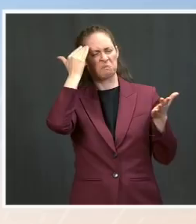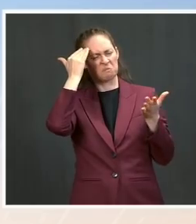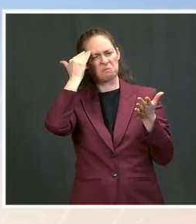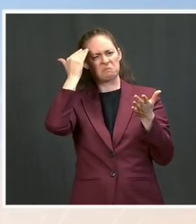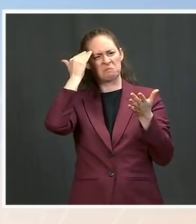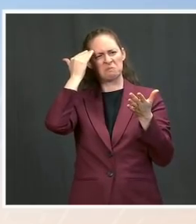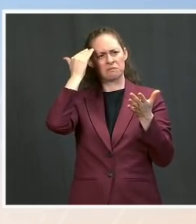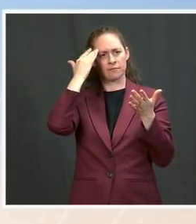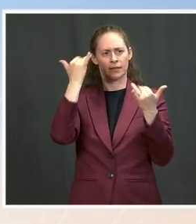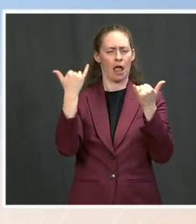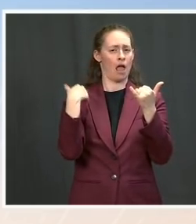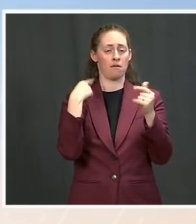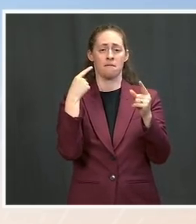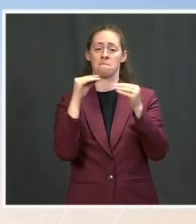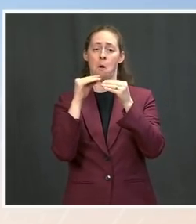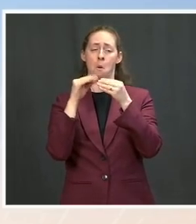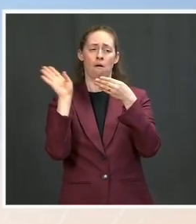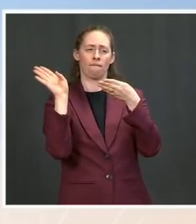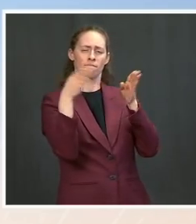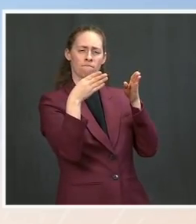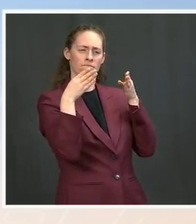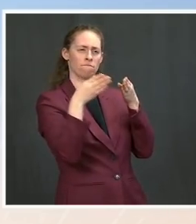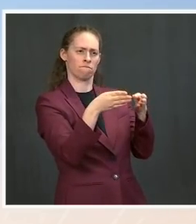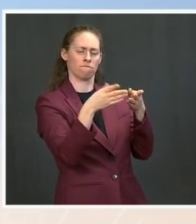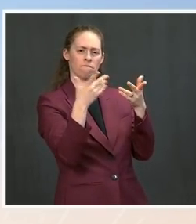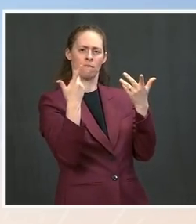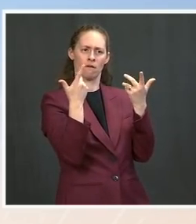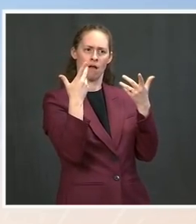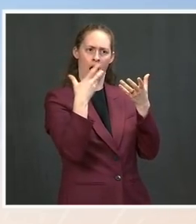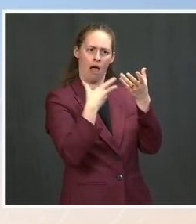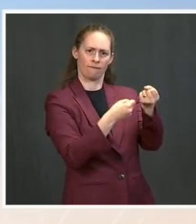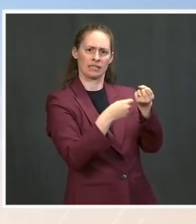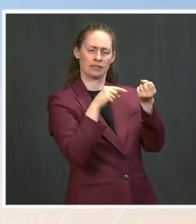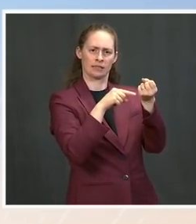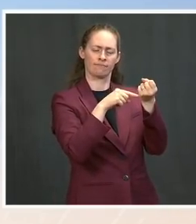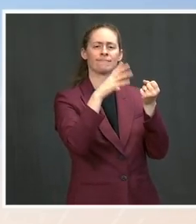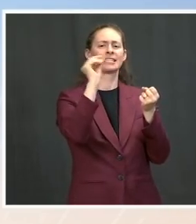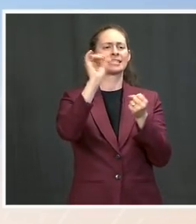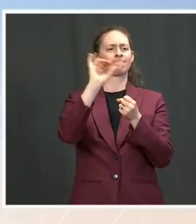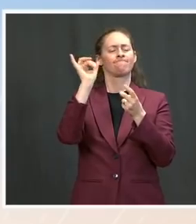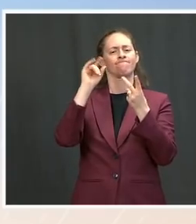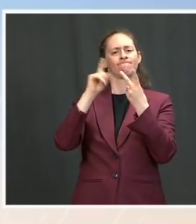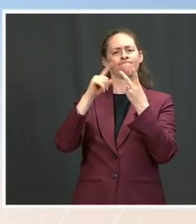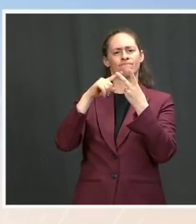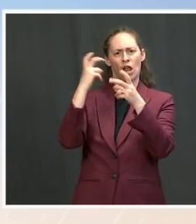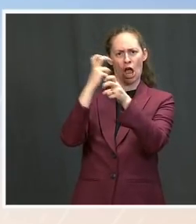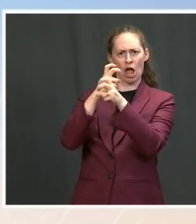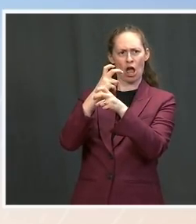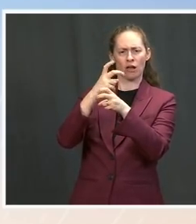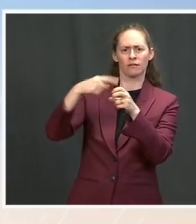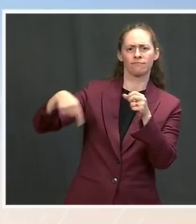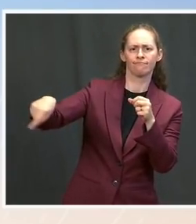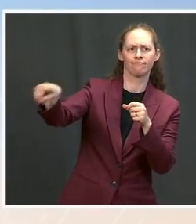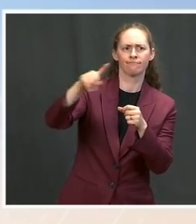but even with confidence, the biggest challenge is access. And access can mean a lot of things. It can mean concern about safety --